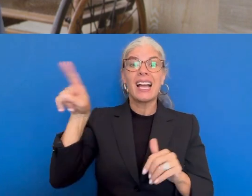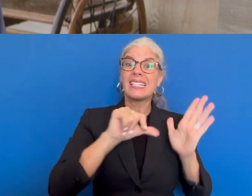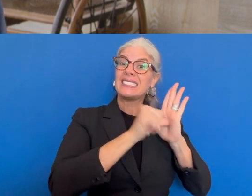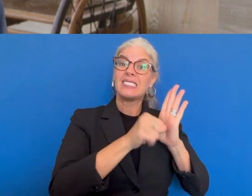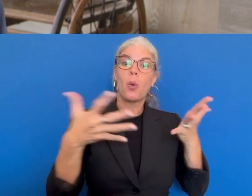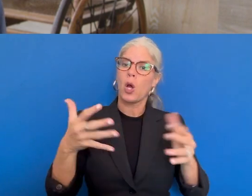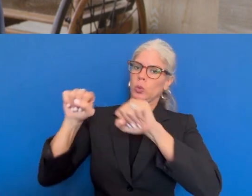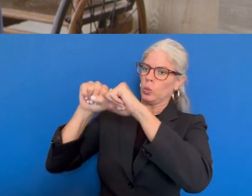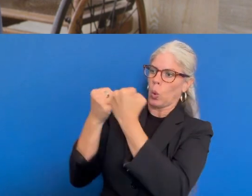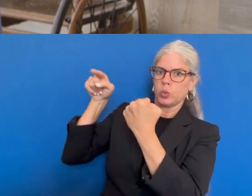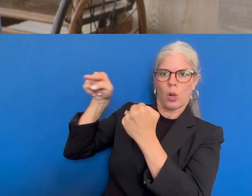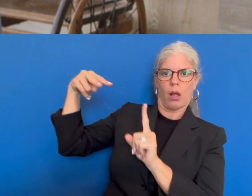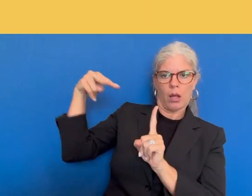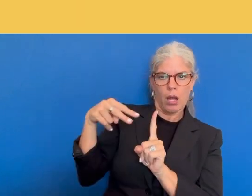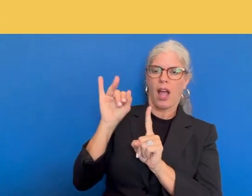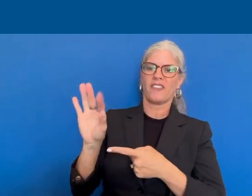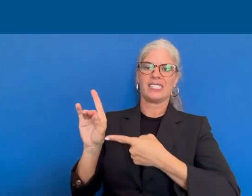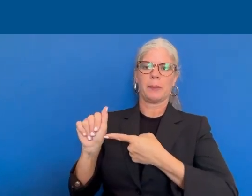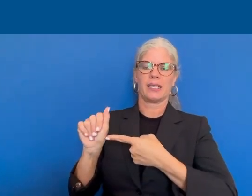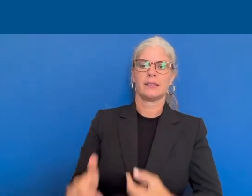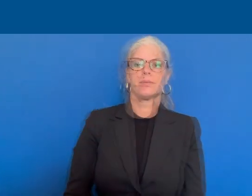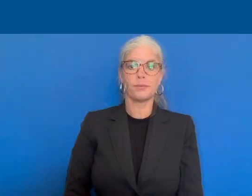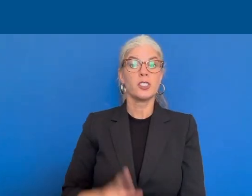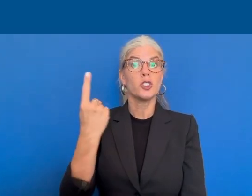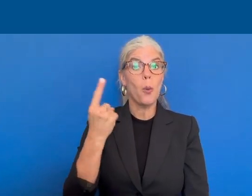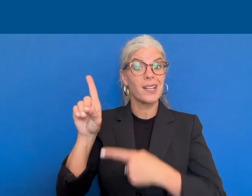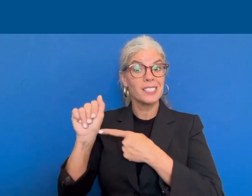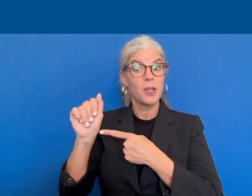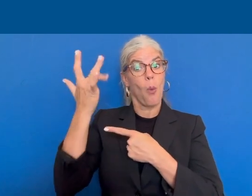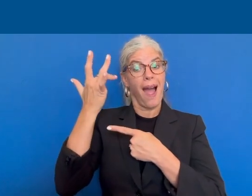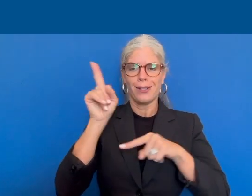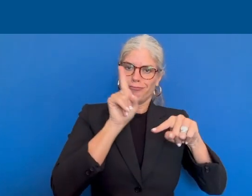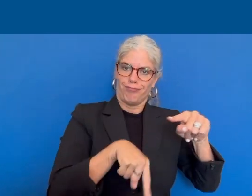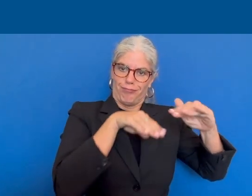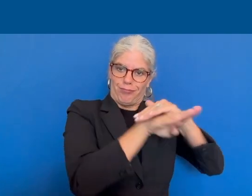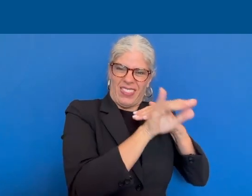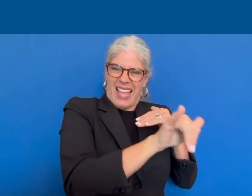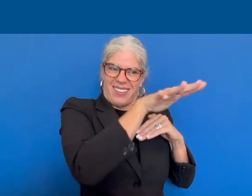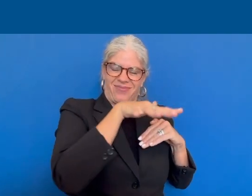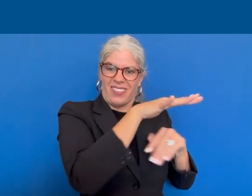They emphasized the social model of disability. Someone is disabled by an inaccessible environment